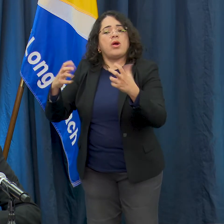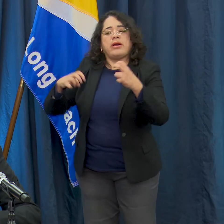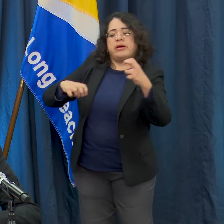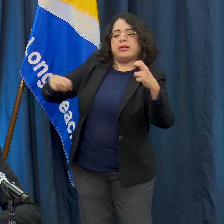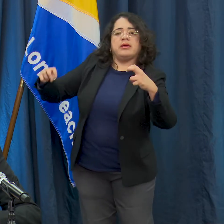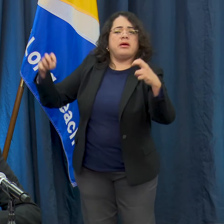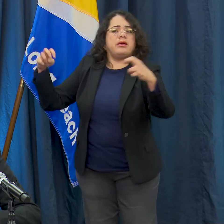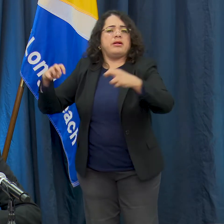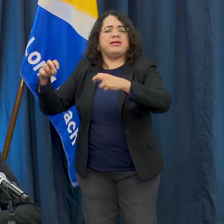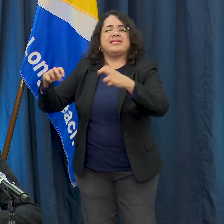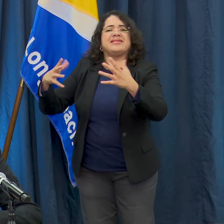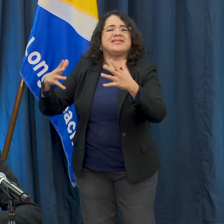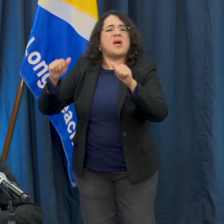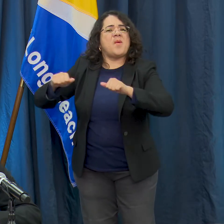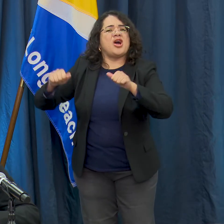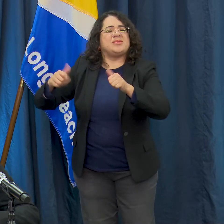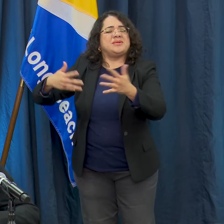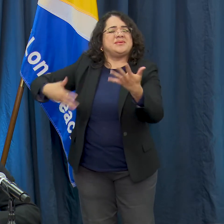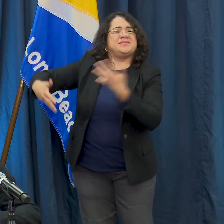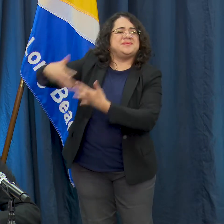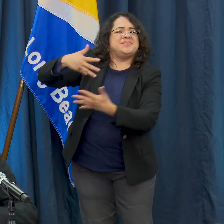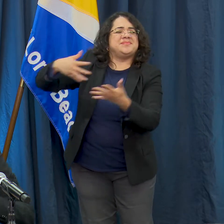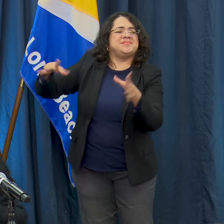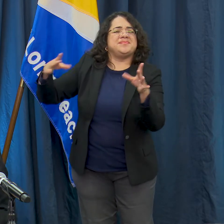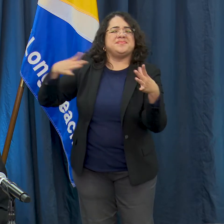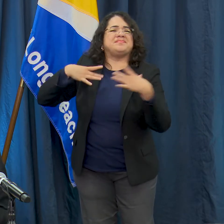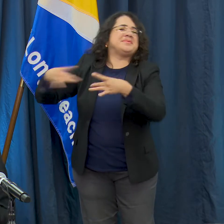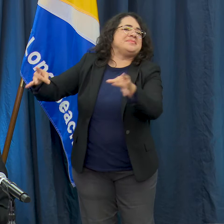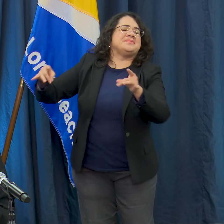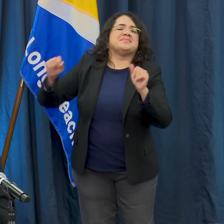right now. I mean imagine this I mean with